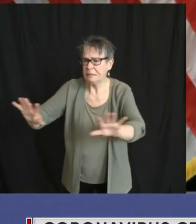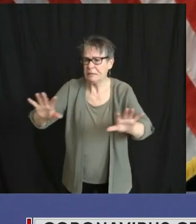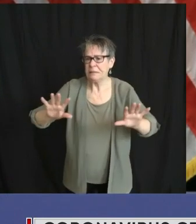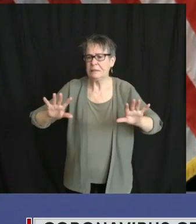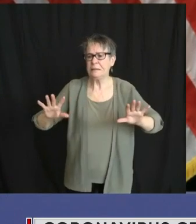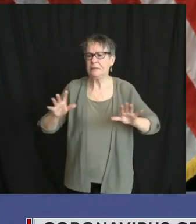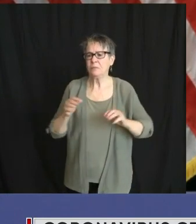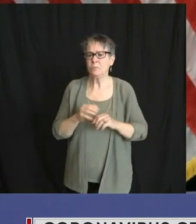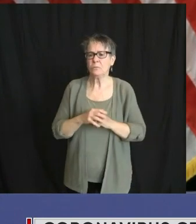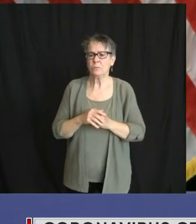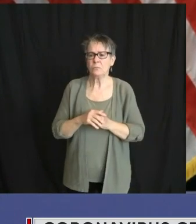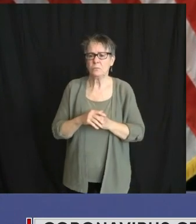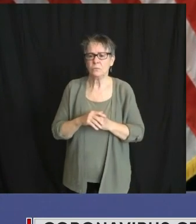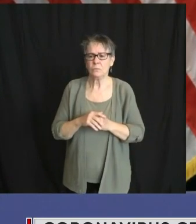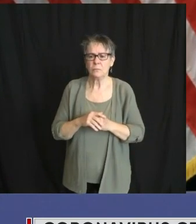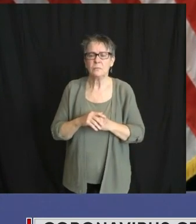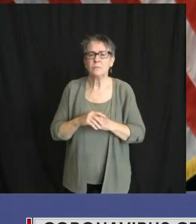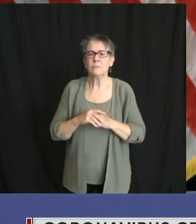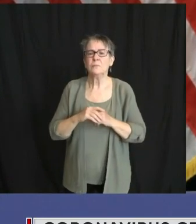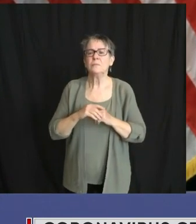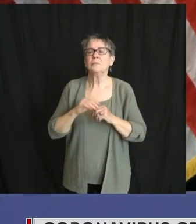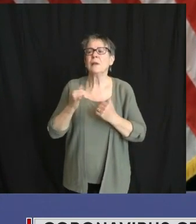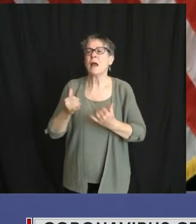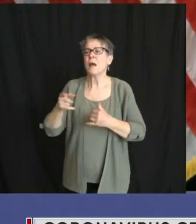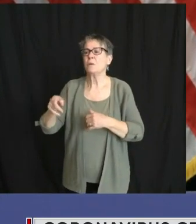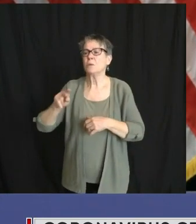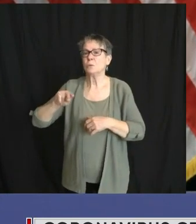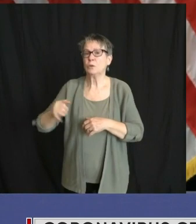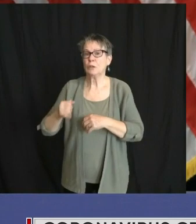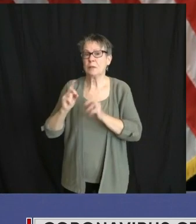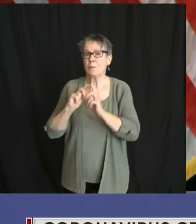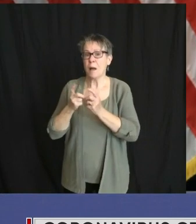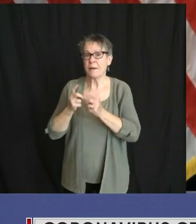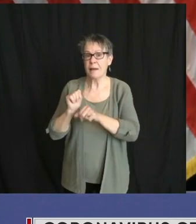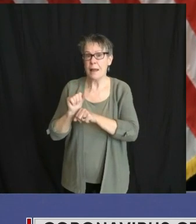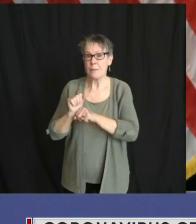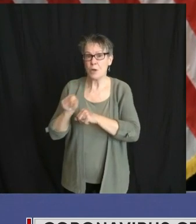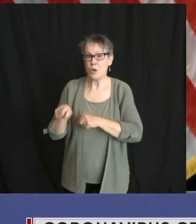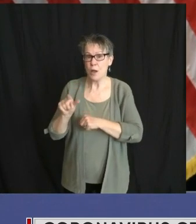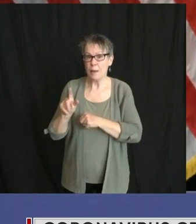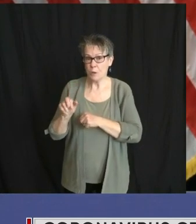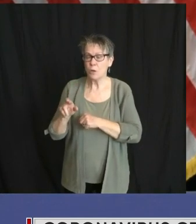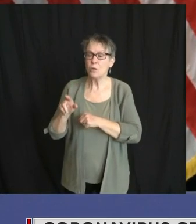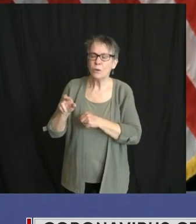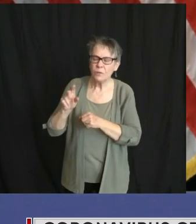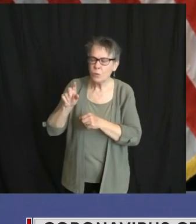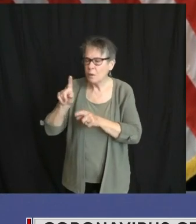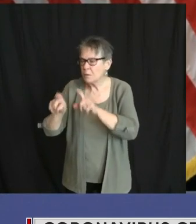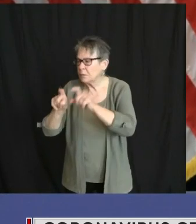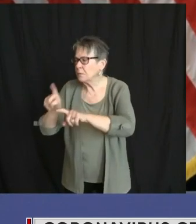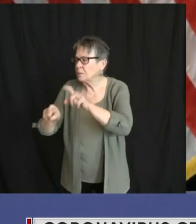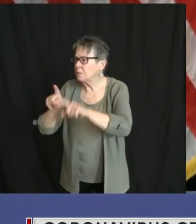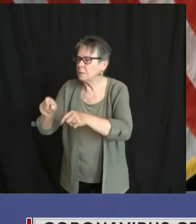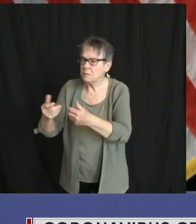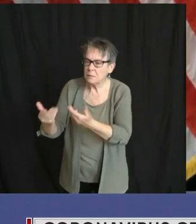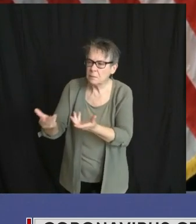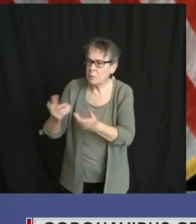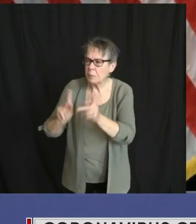I LOOK FORWARD TO FOLLOWING UP WITH HIM AND WE WILL GET YOU THE DEPARTMENT OF LABOR'S